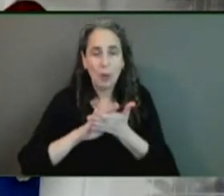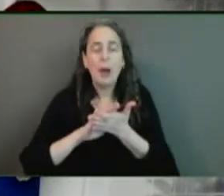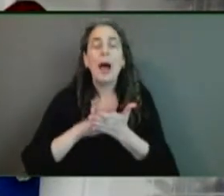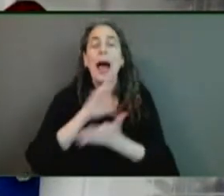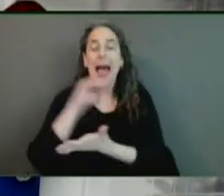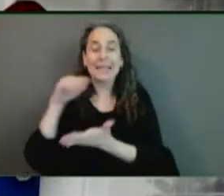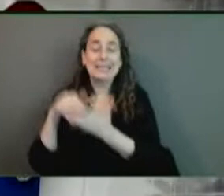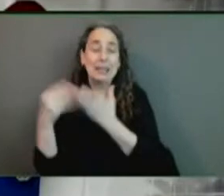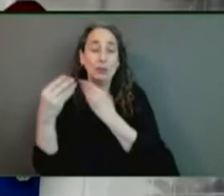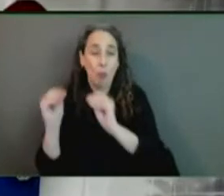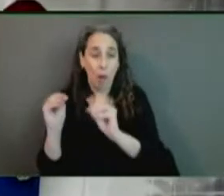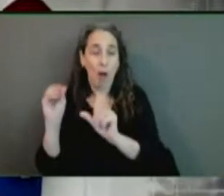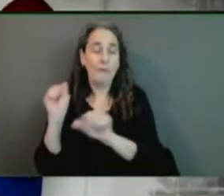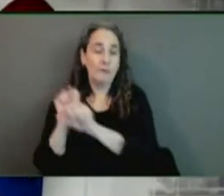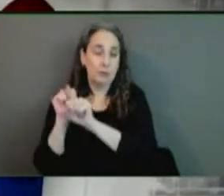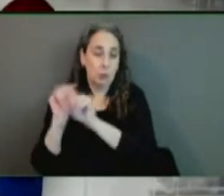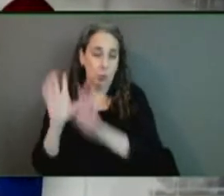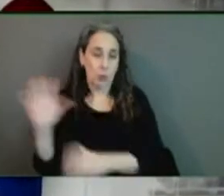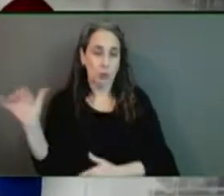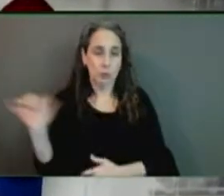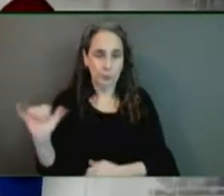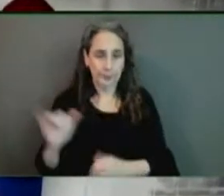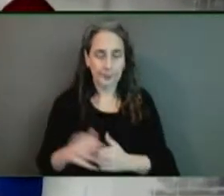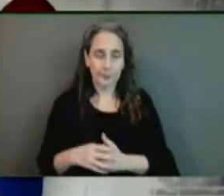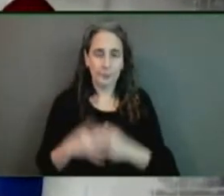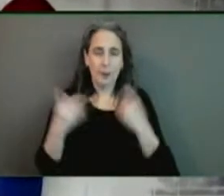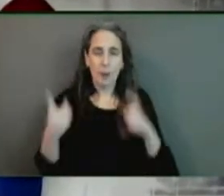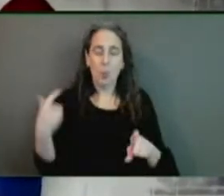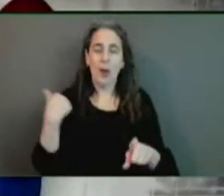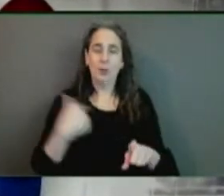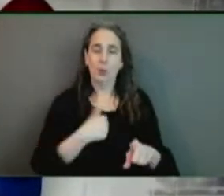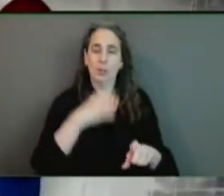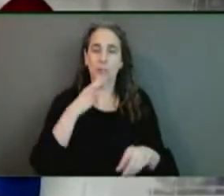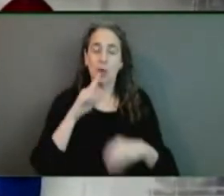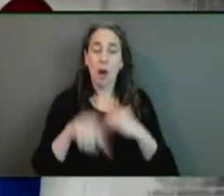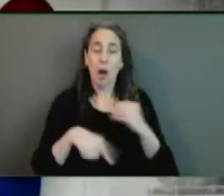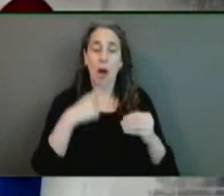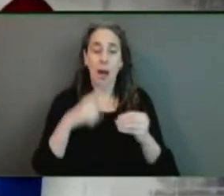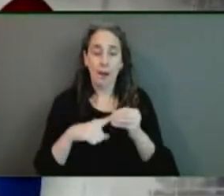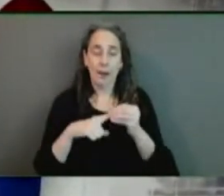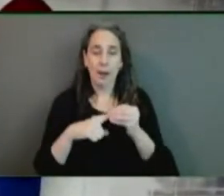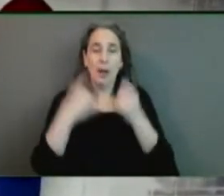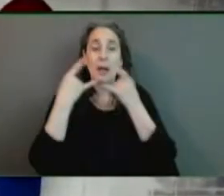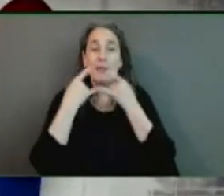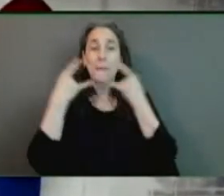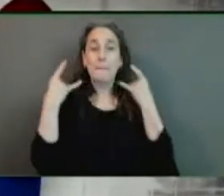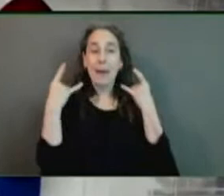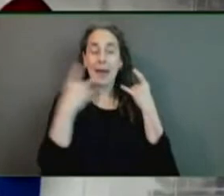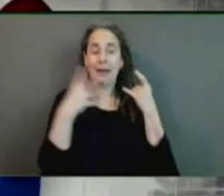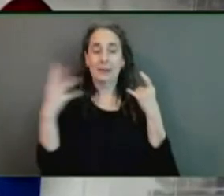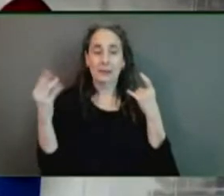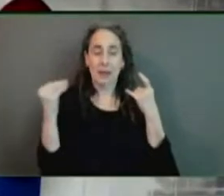school. And then Central office